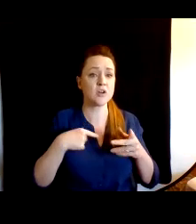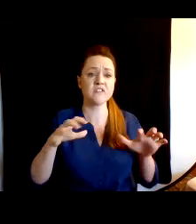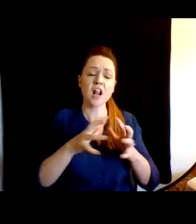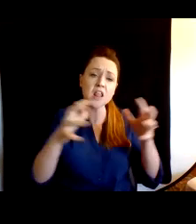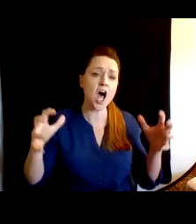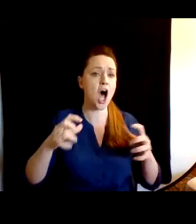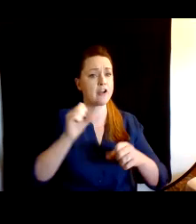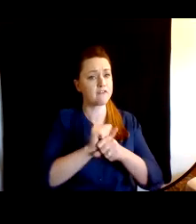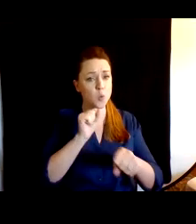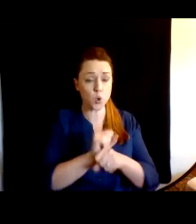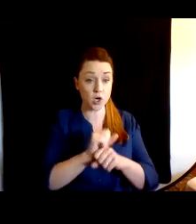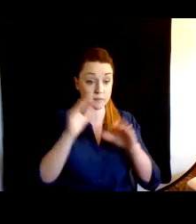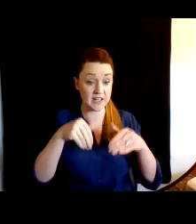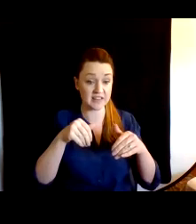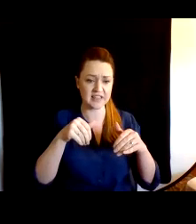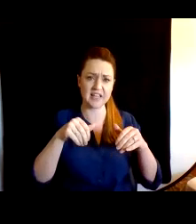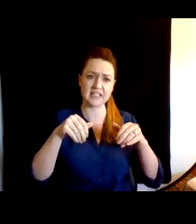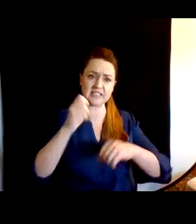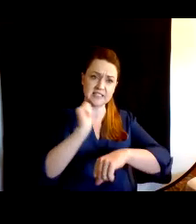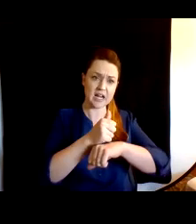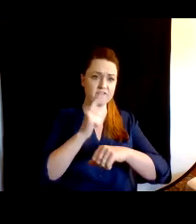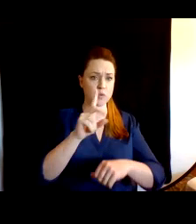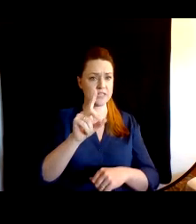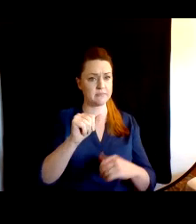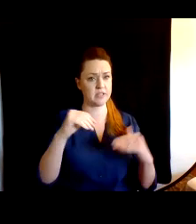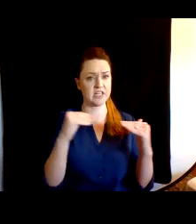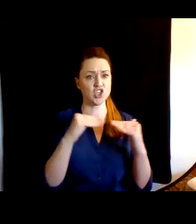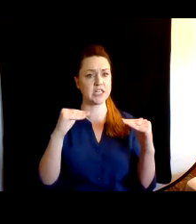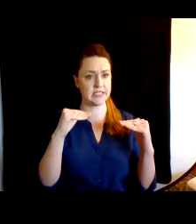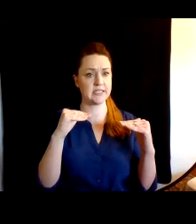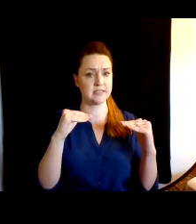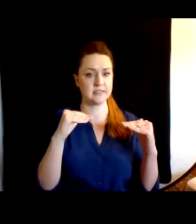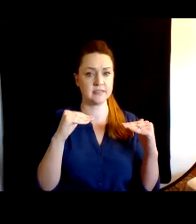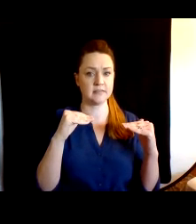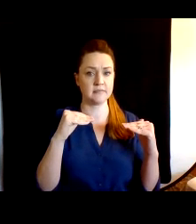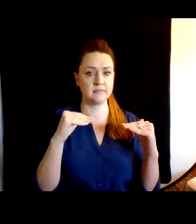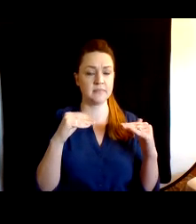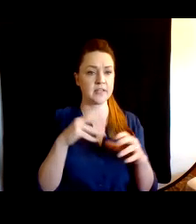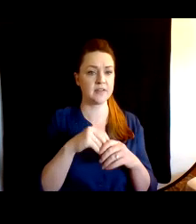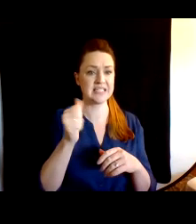But they created this framework of disability justice that consists of 10 basic principles.